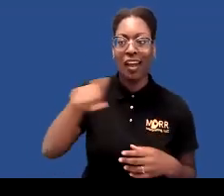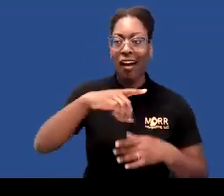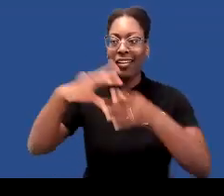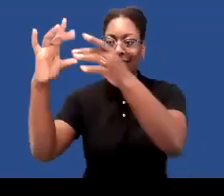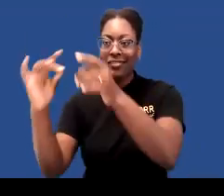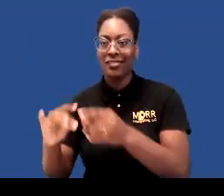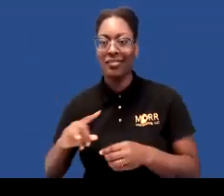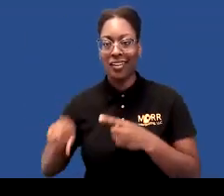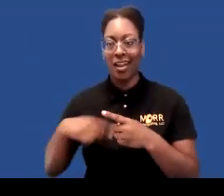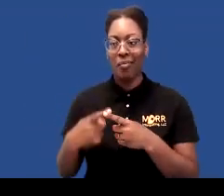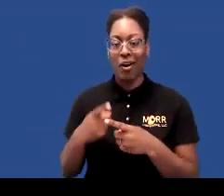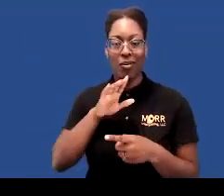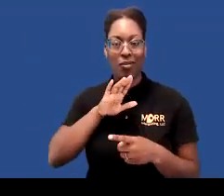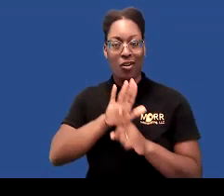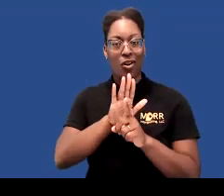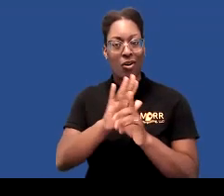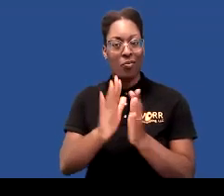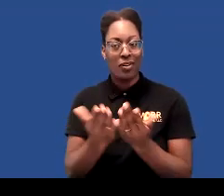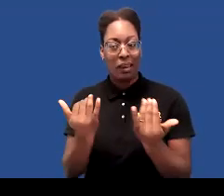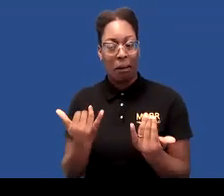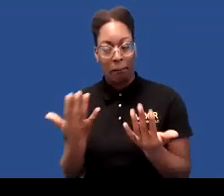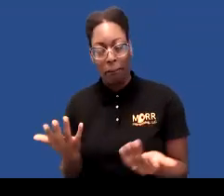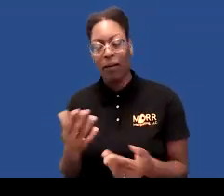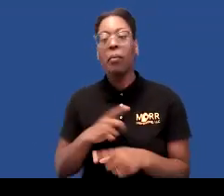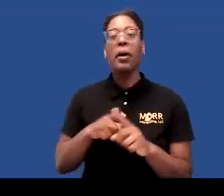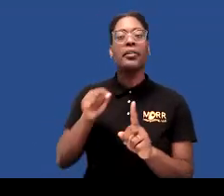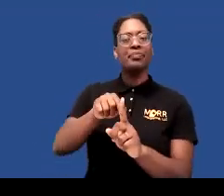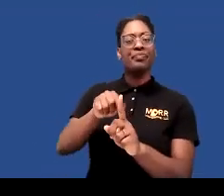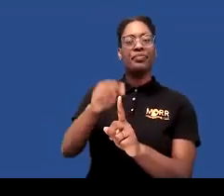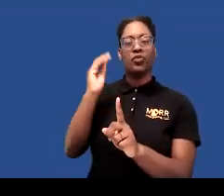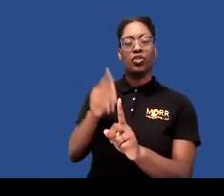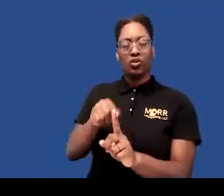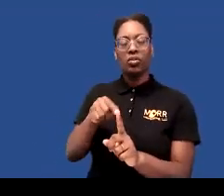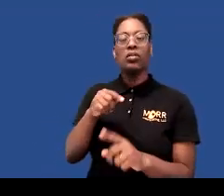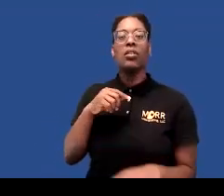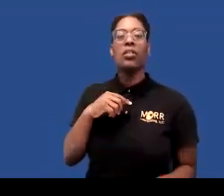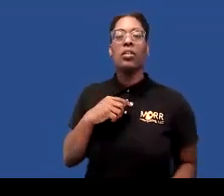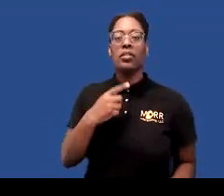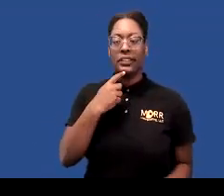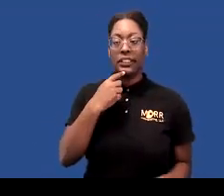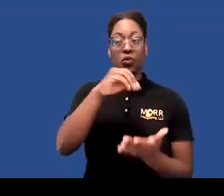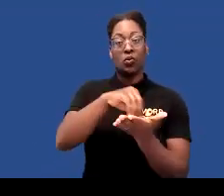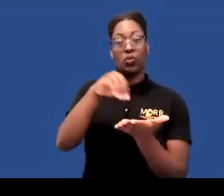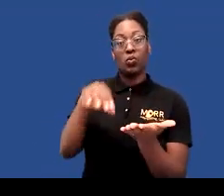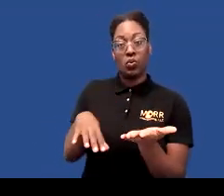but she treats students or she kind of draws this correlation